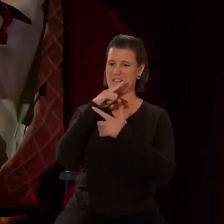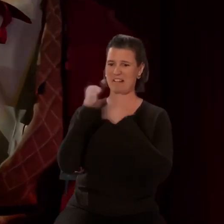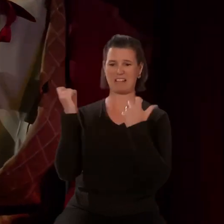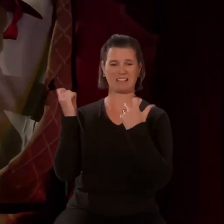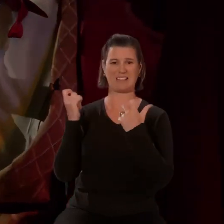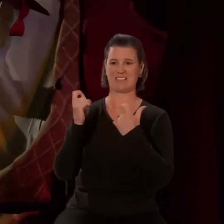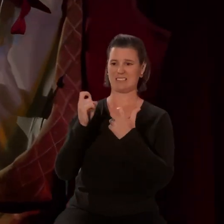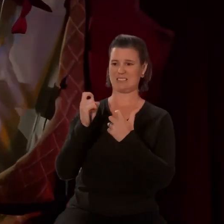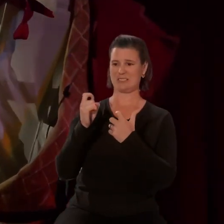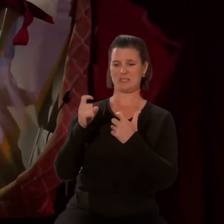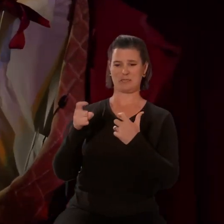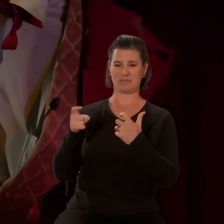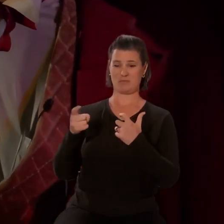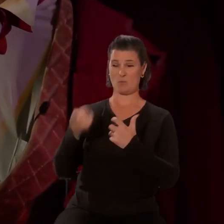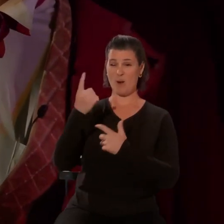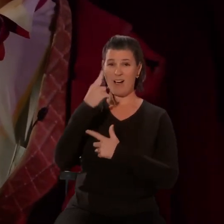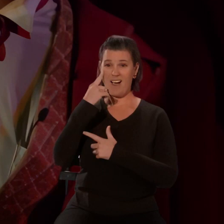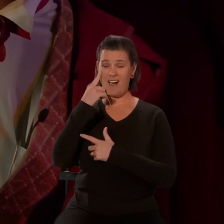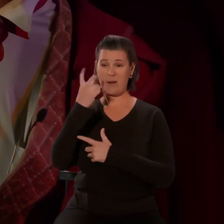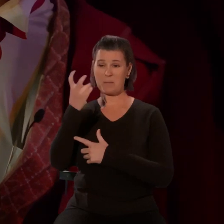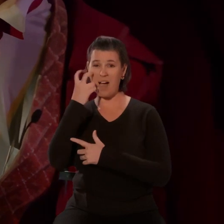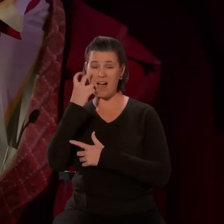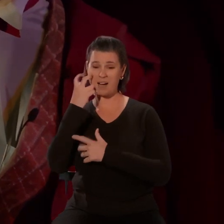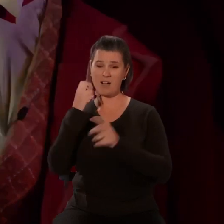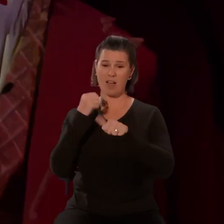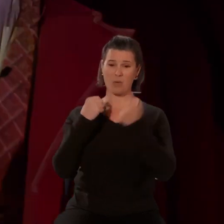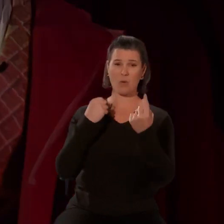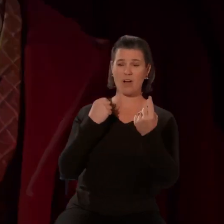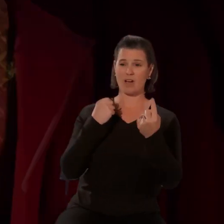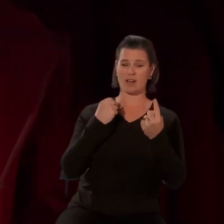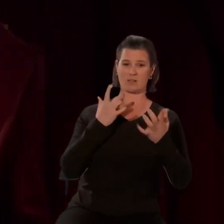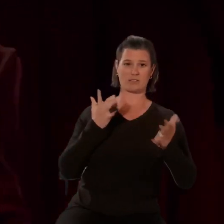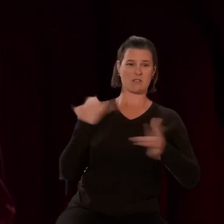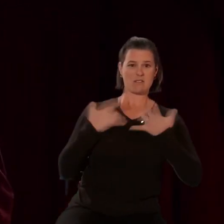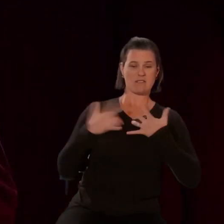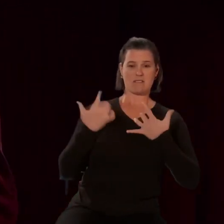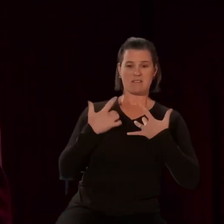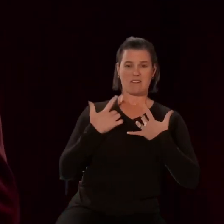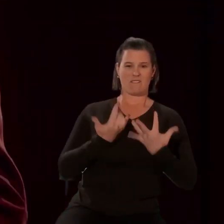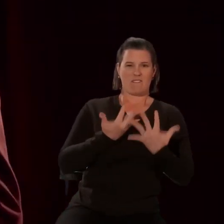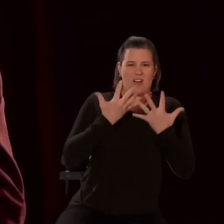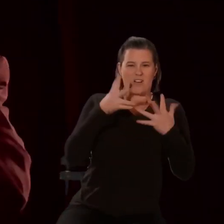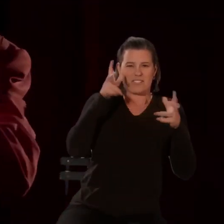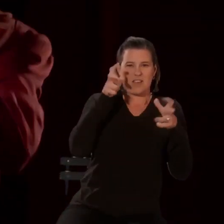One of the beast's eyes was blind, while the other had the fire of the Devil himself in it. Gunpowder was its name.